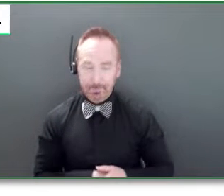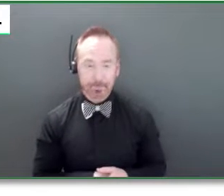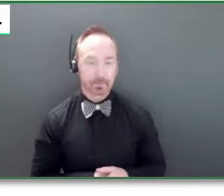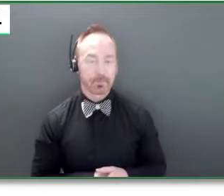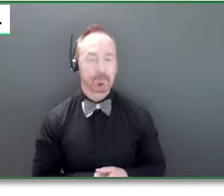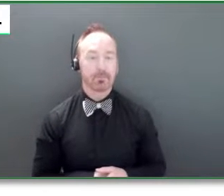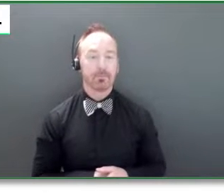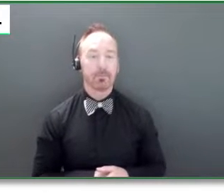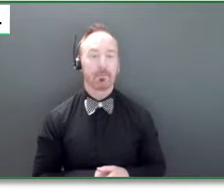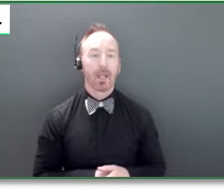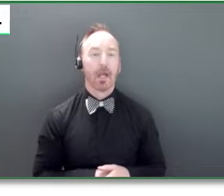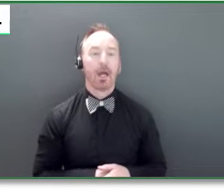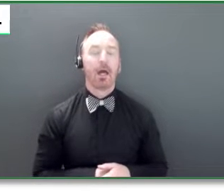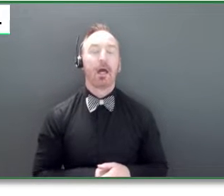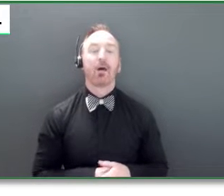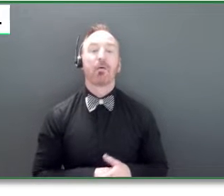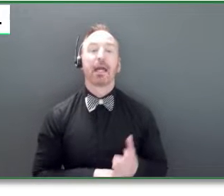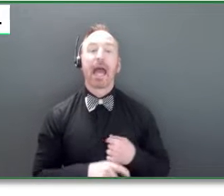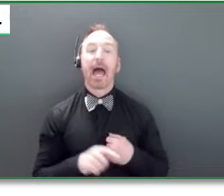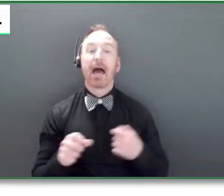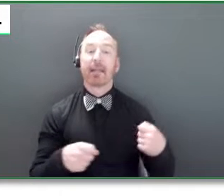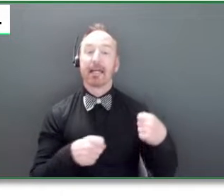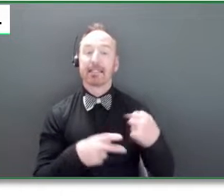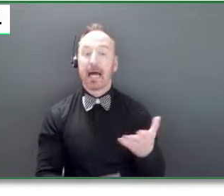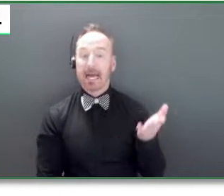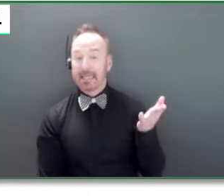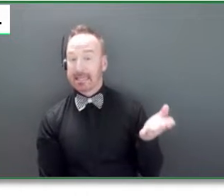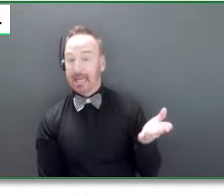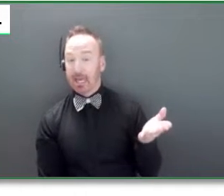thirteen people on the slide that you see on the screen now that are part of our team